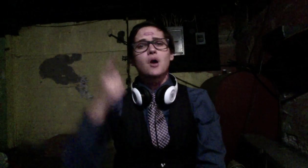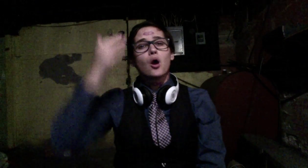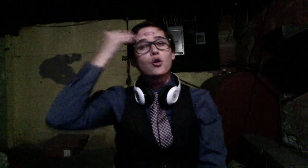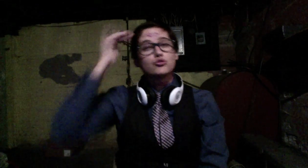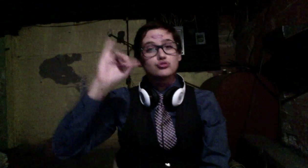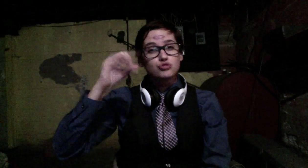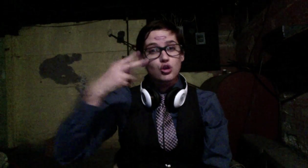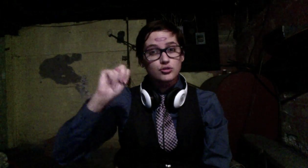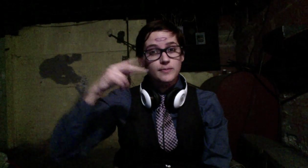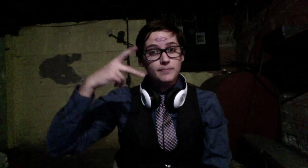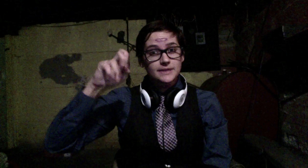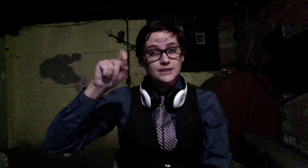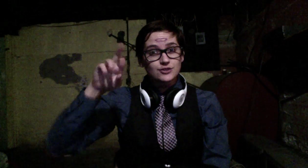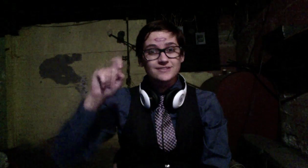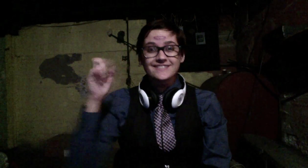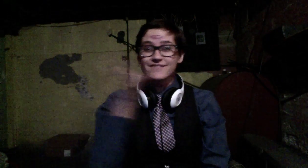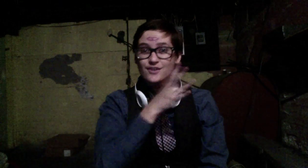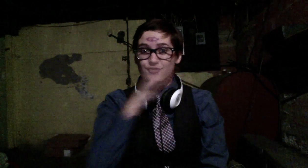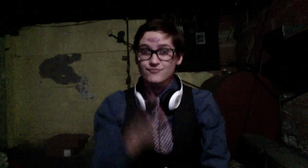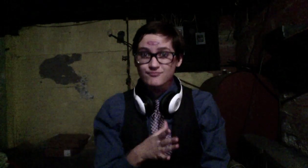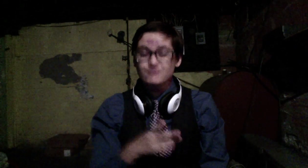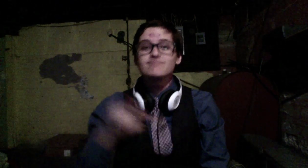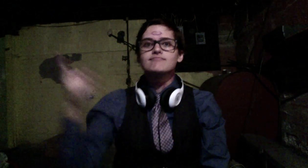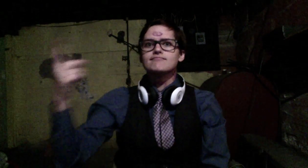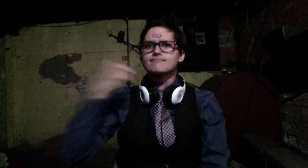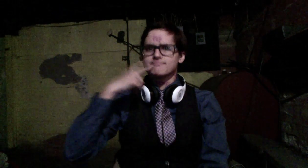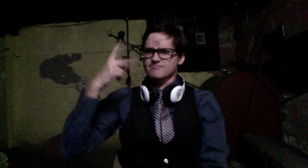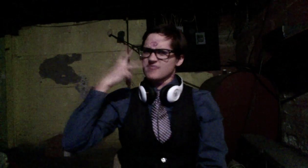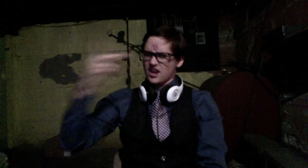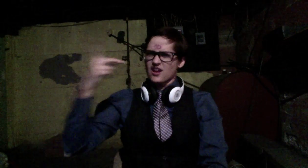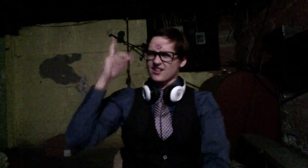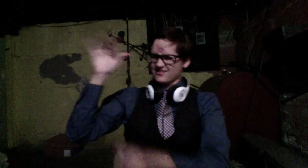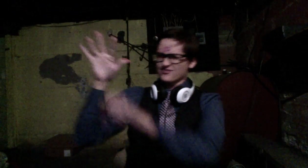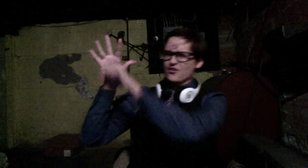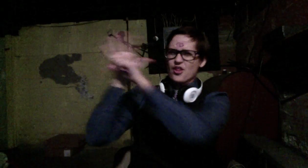YOU KNOW J-O-H-N P-E-T-E-R-S THE FARMER HE SAID SEE THAT GLOWCLOUD